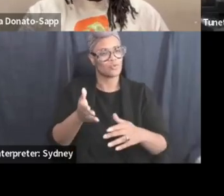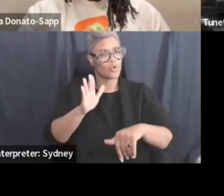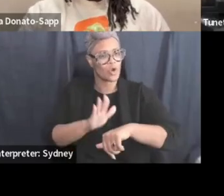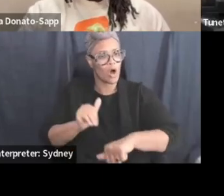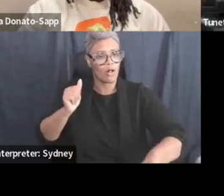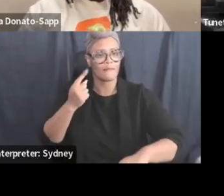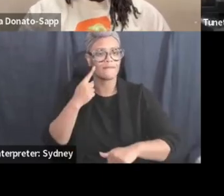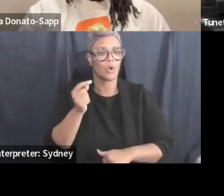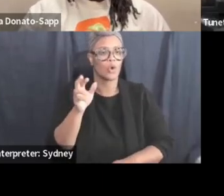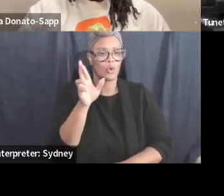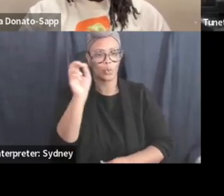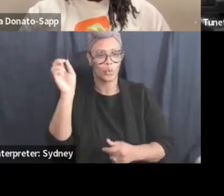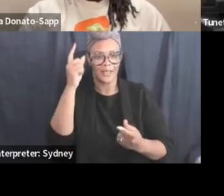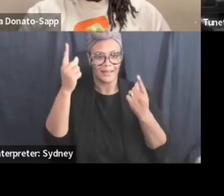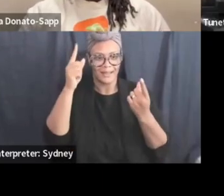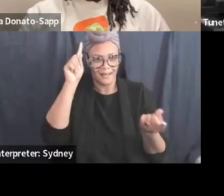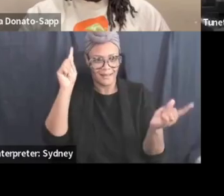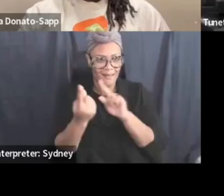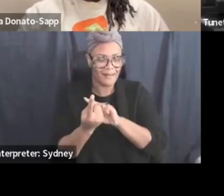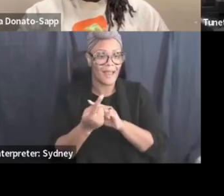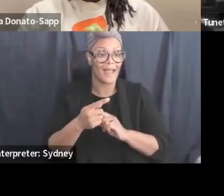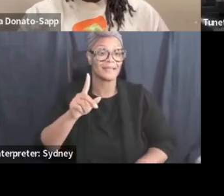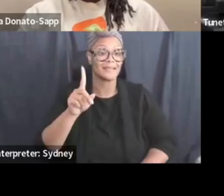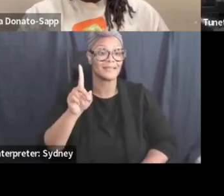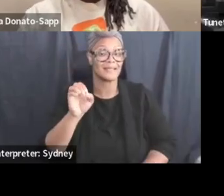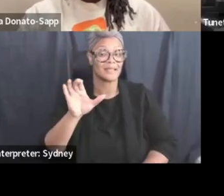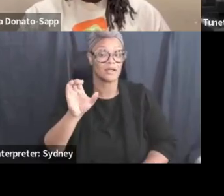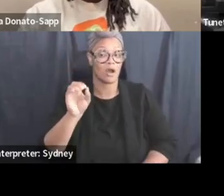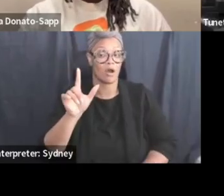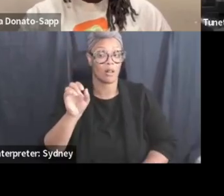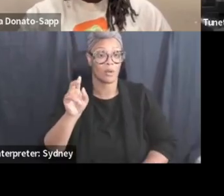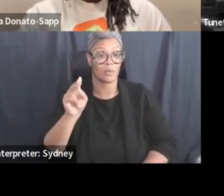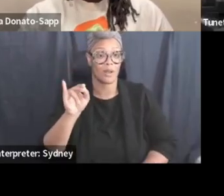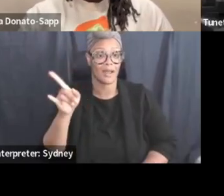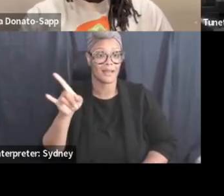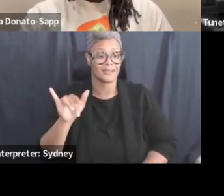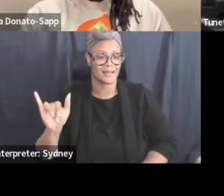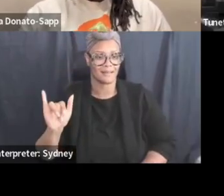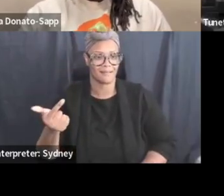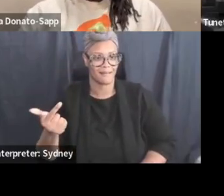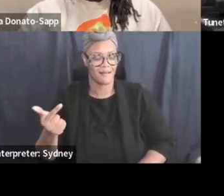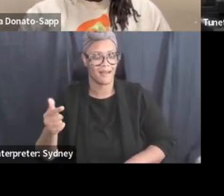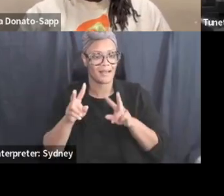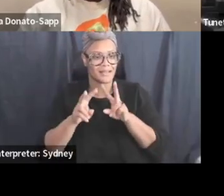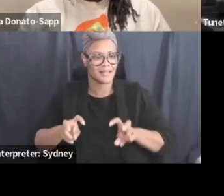a working memory disorder. So why does every assessment have to be grounded in the singular